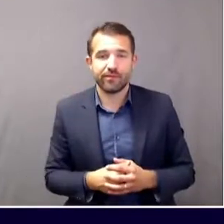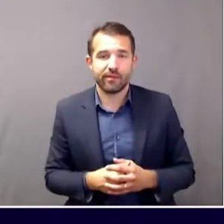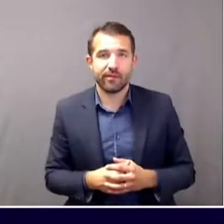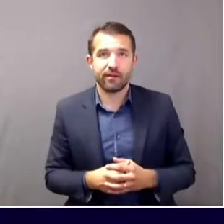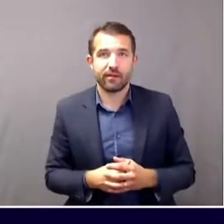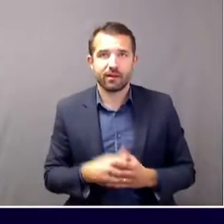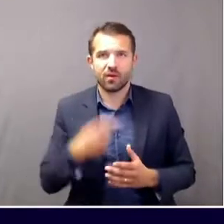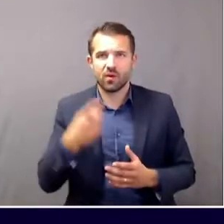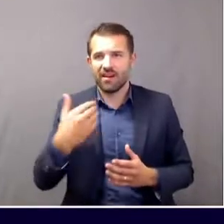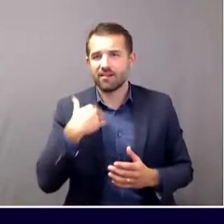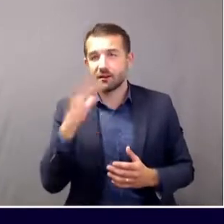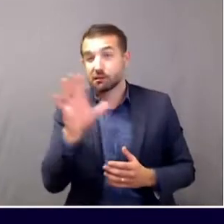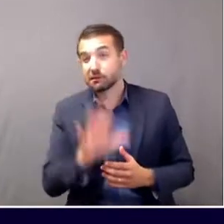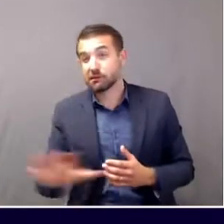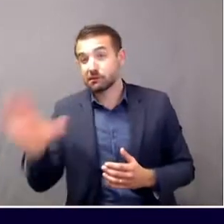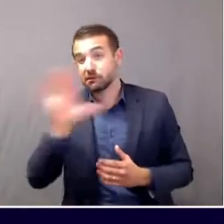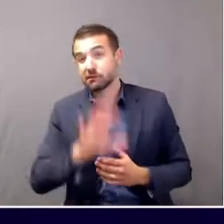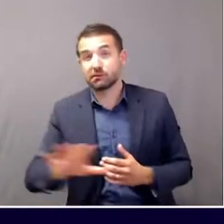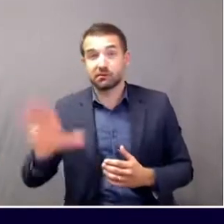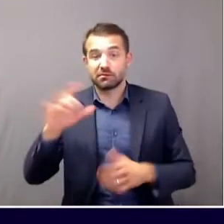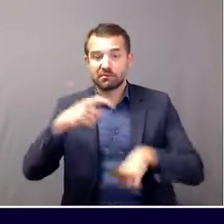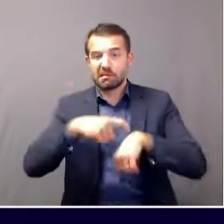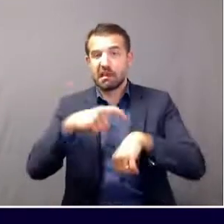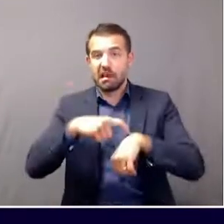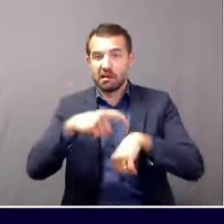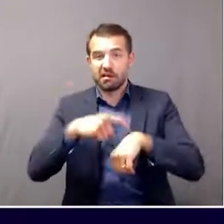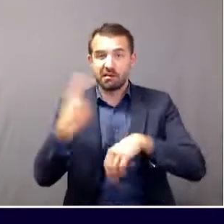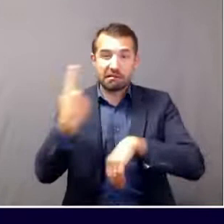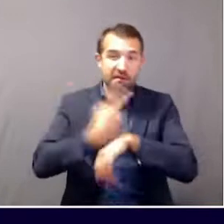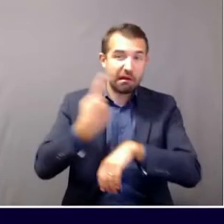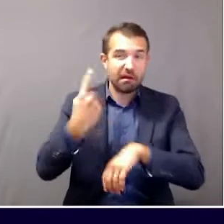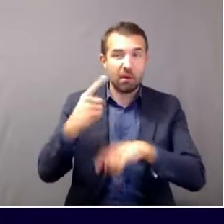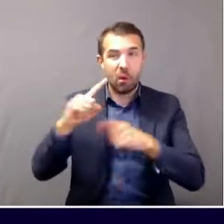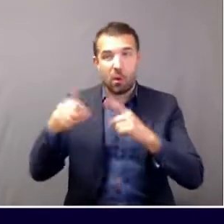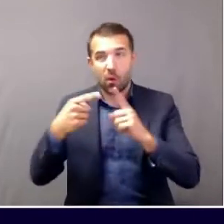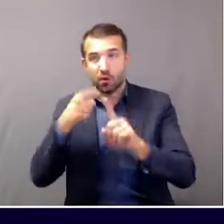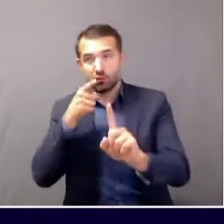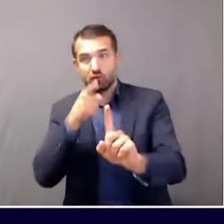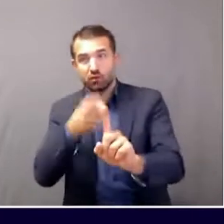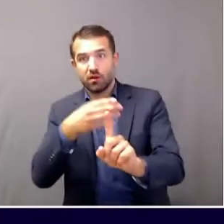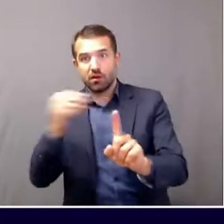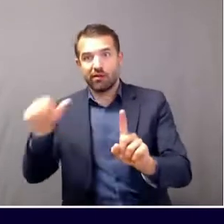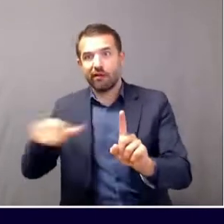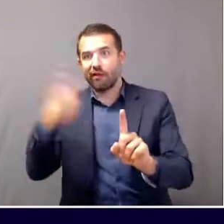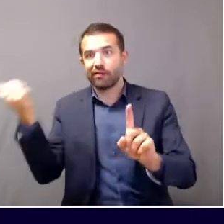you and other state agencies in